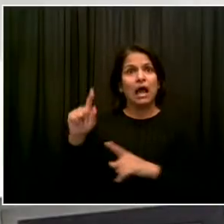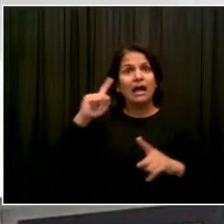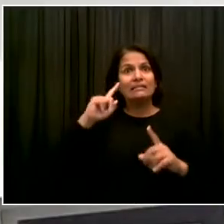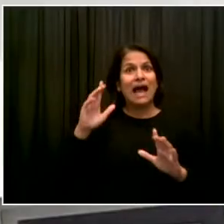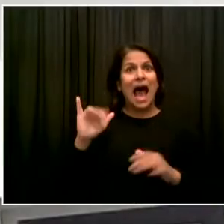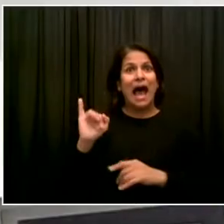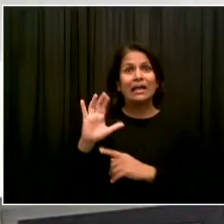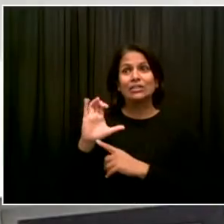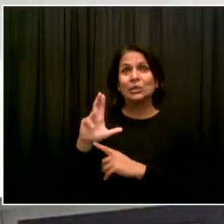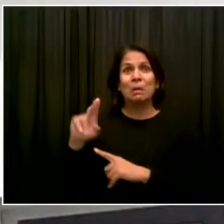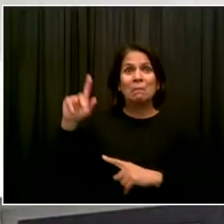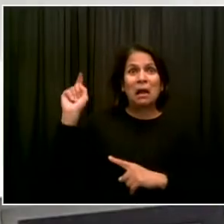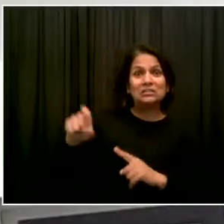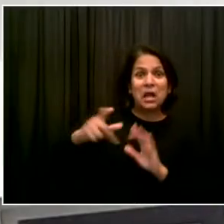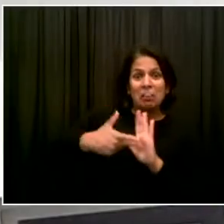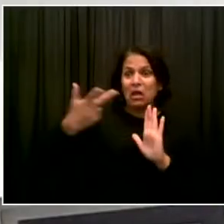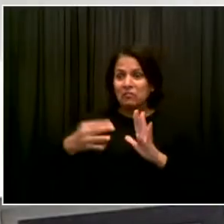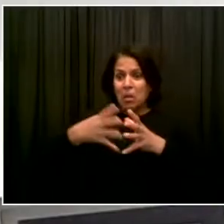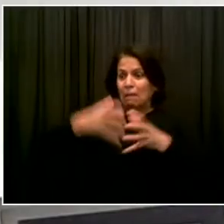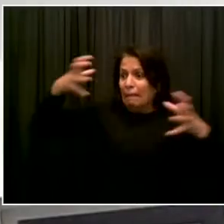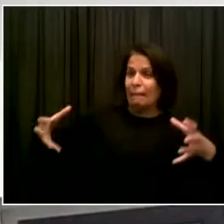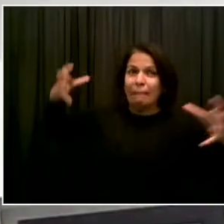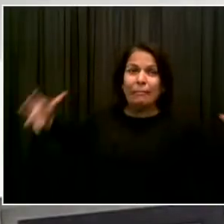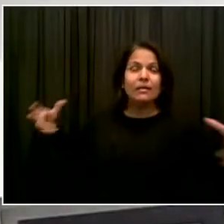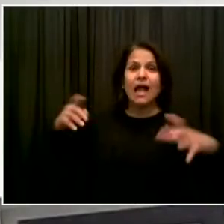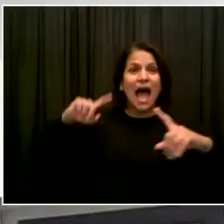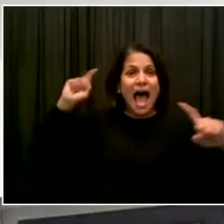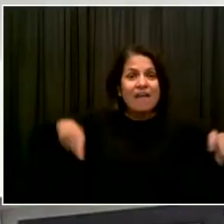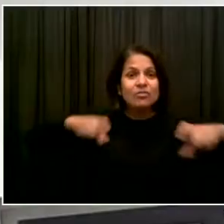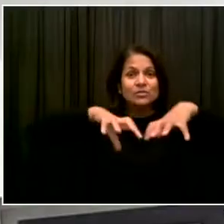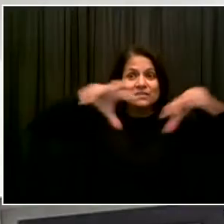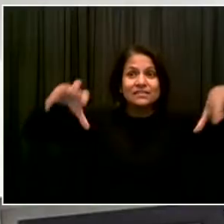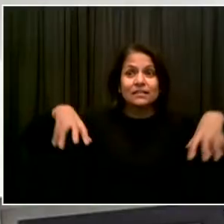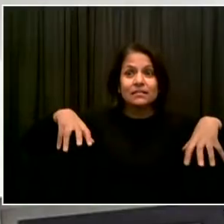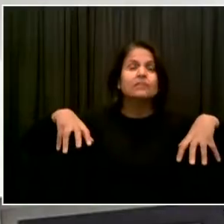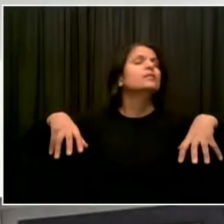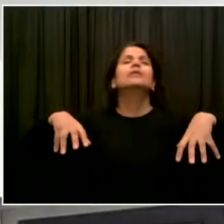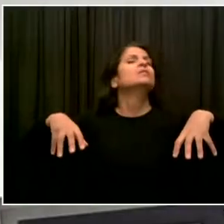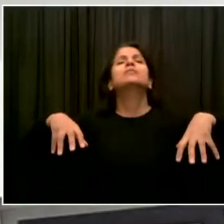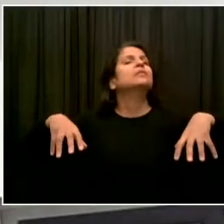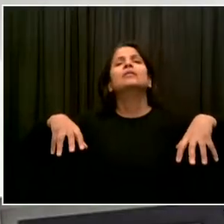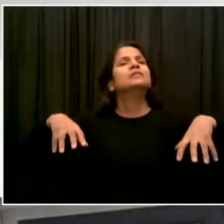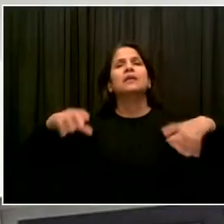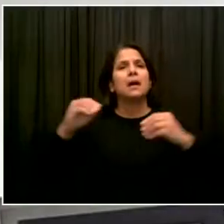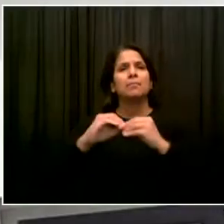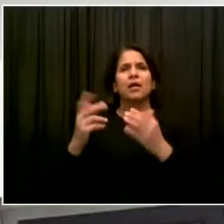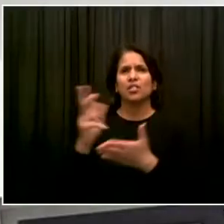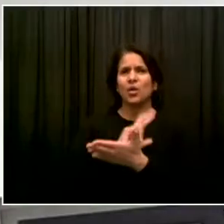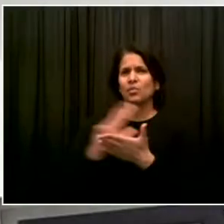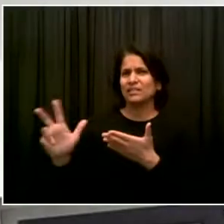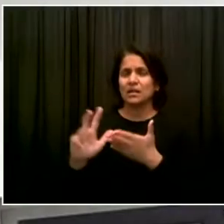WHEN HEALTH AND HOSPITAL HAD TO TRIPLE THE ICUs IN SIX WEEKS, W E TRIPLED ICUs IN THREE WEEKS. WE ARE PREPARED